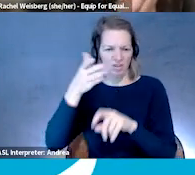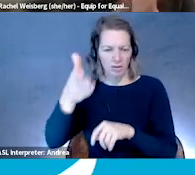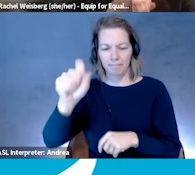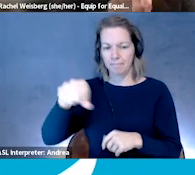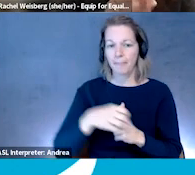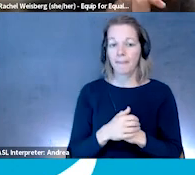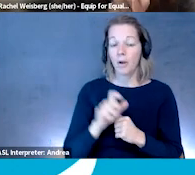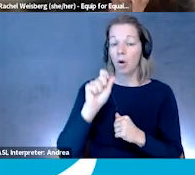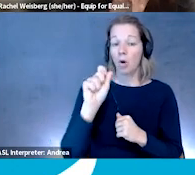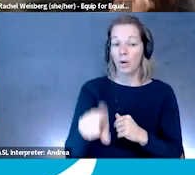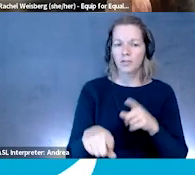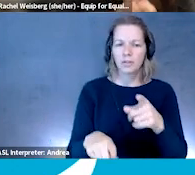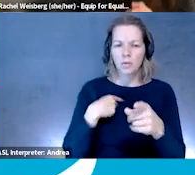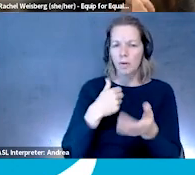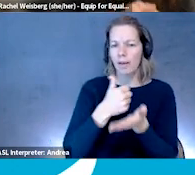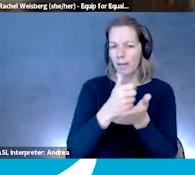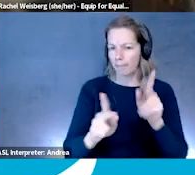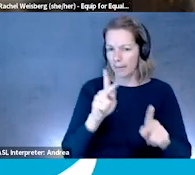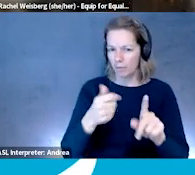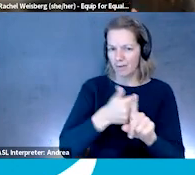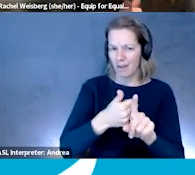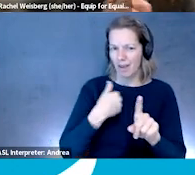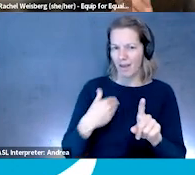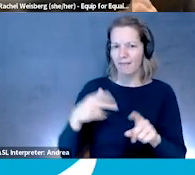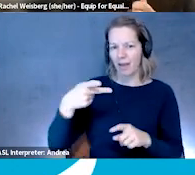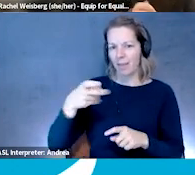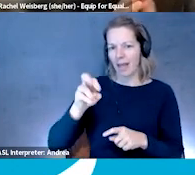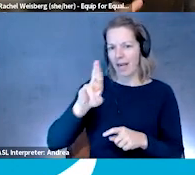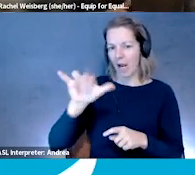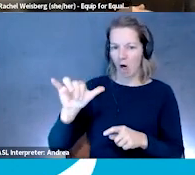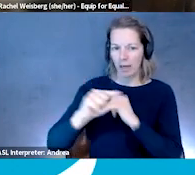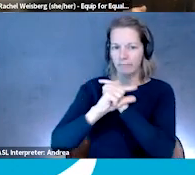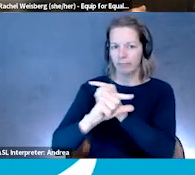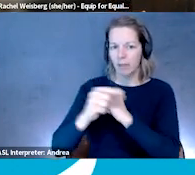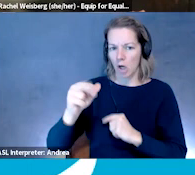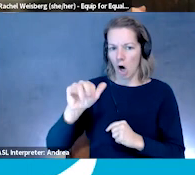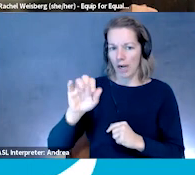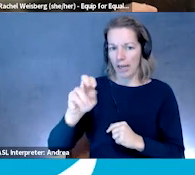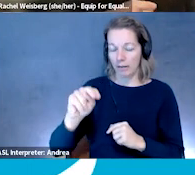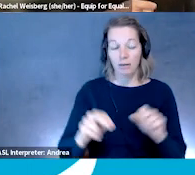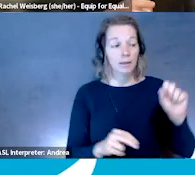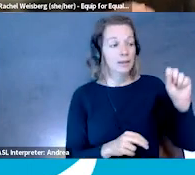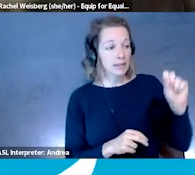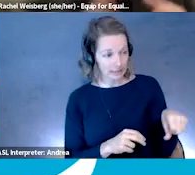FREE TO PUT THEM IN THE Q AND A. THAT'S THE BEST